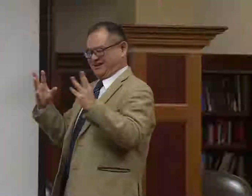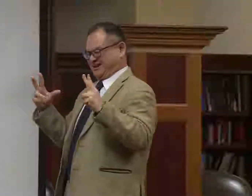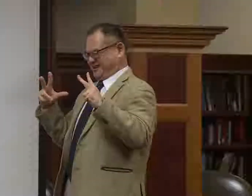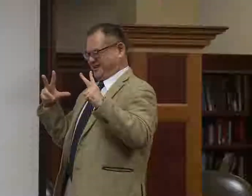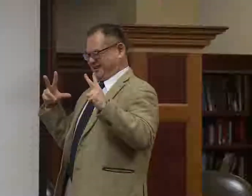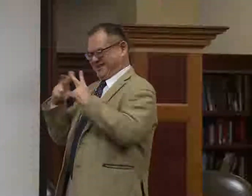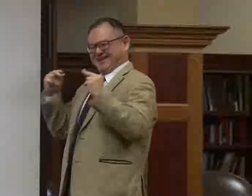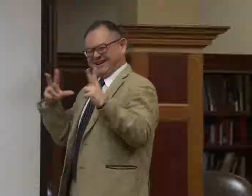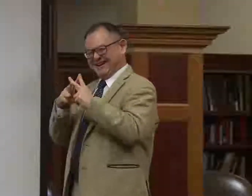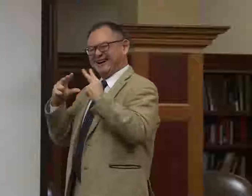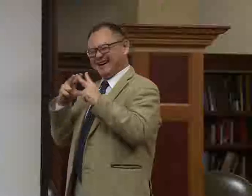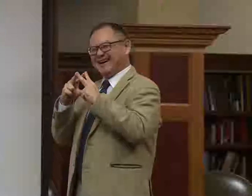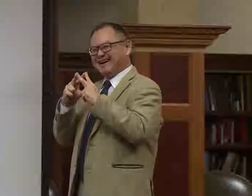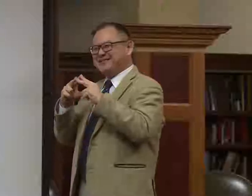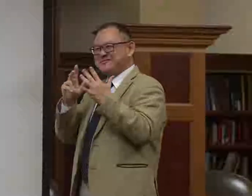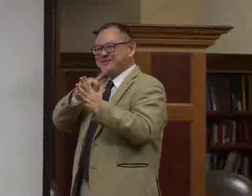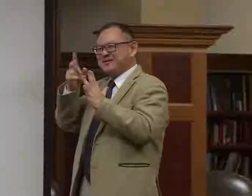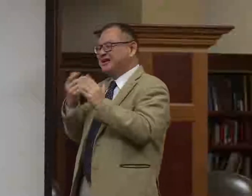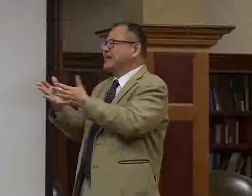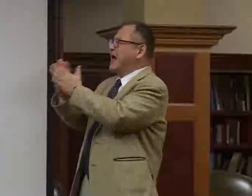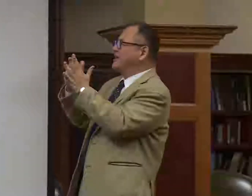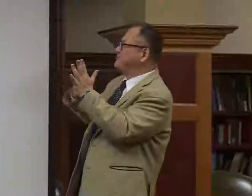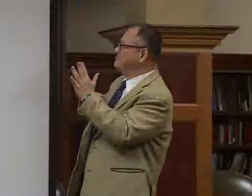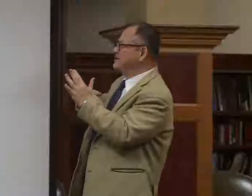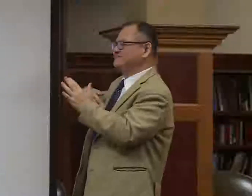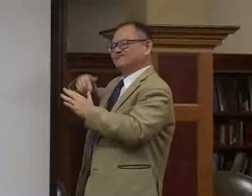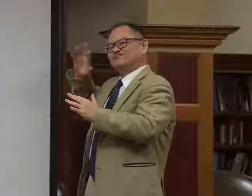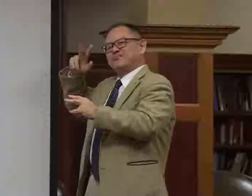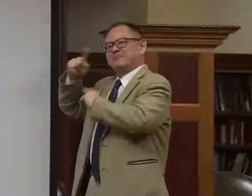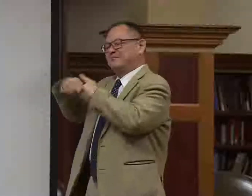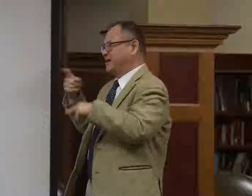So I'll have you do the sign again-- Bridges Program.